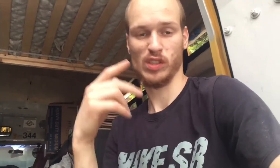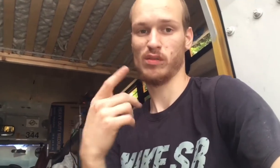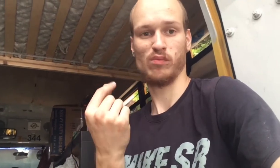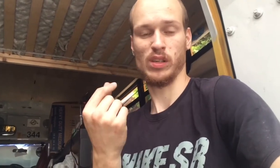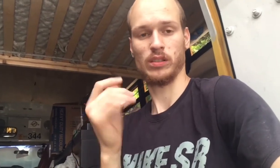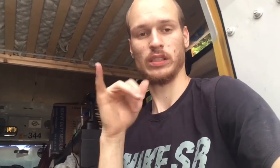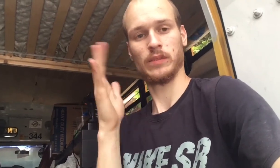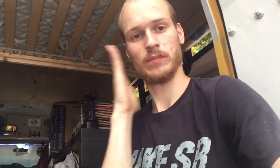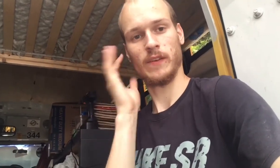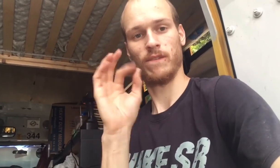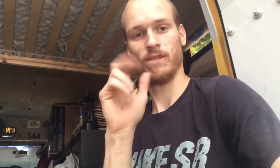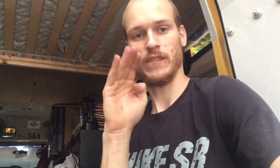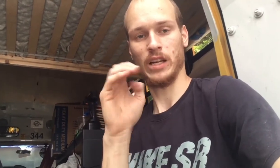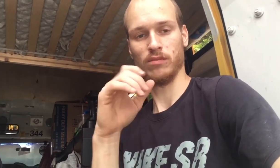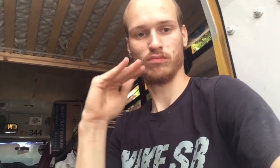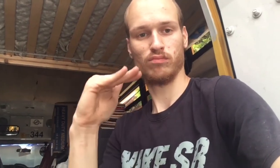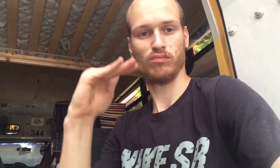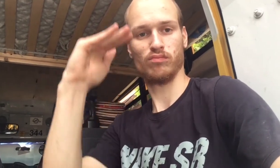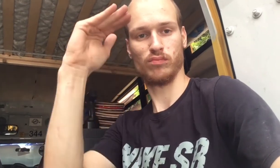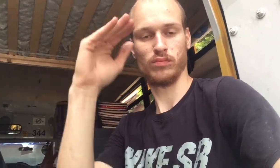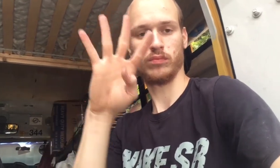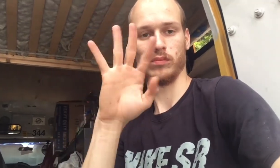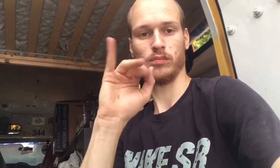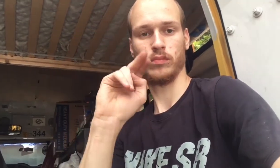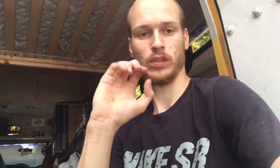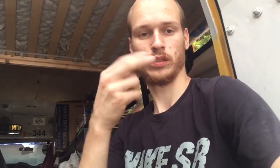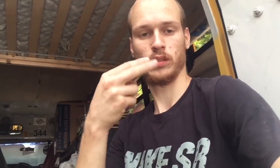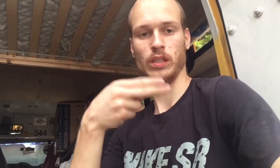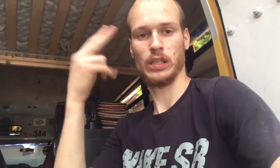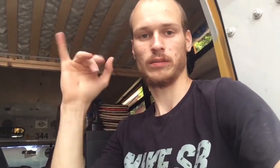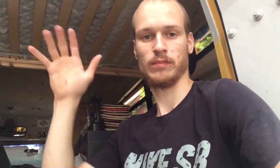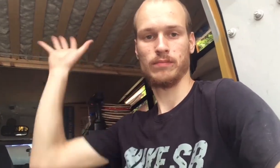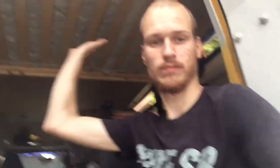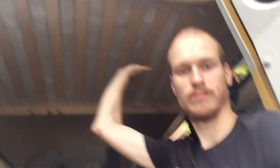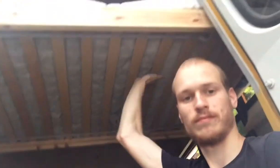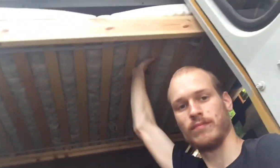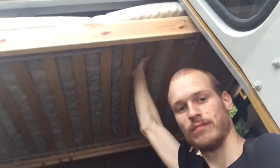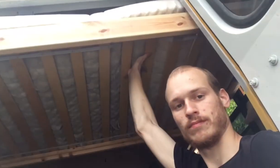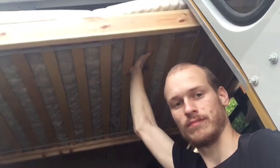I doings building on bed frame 4 feet high